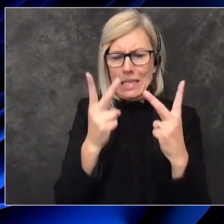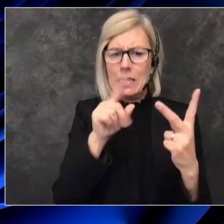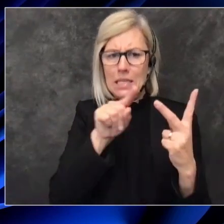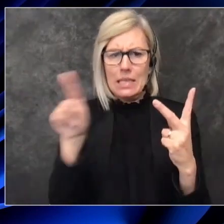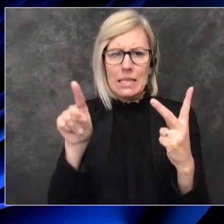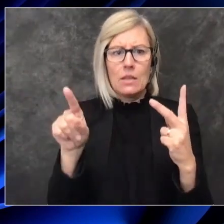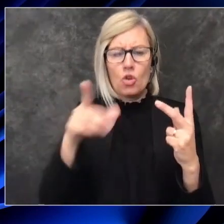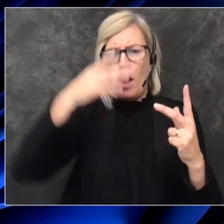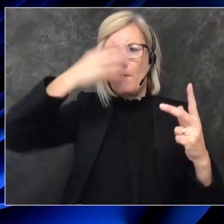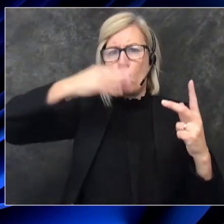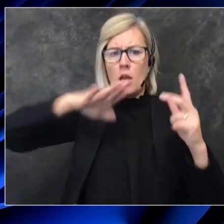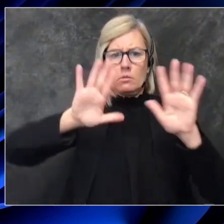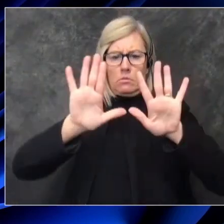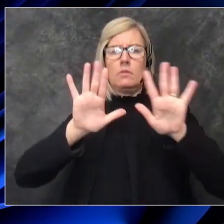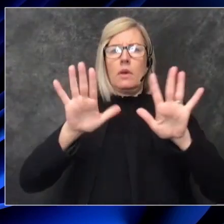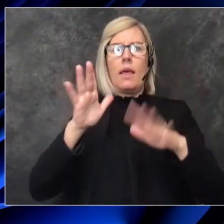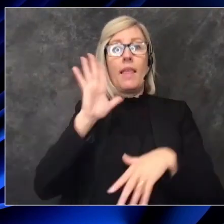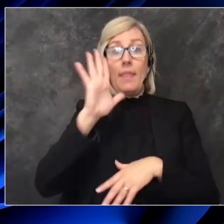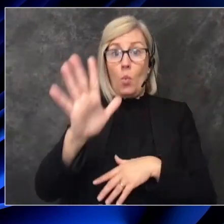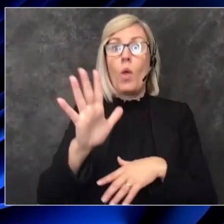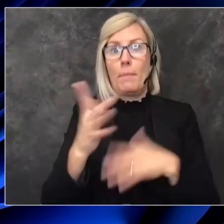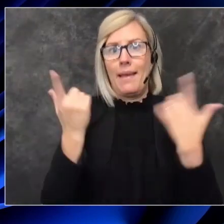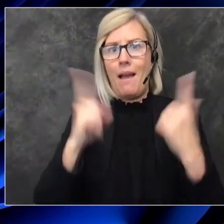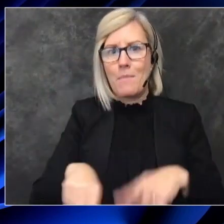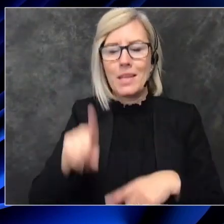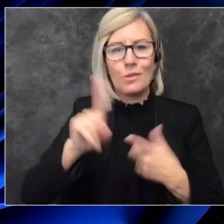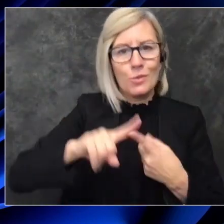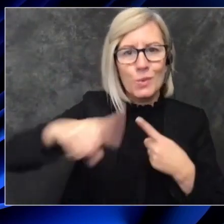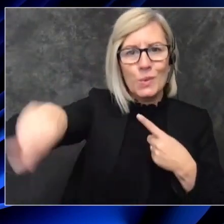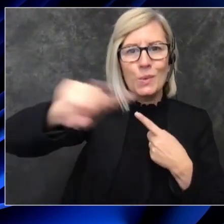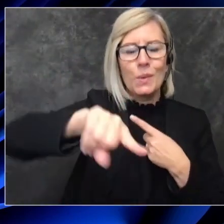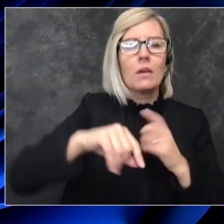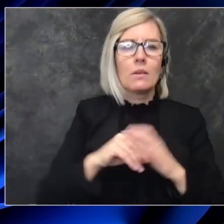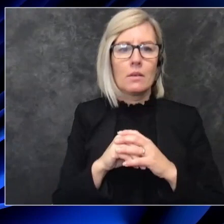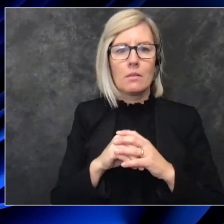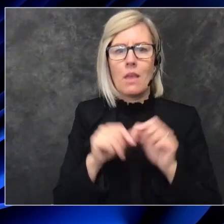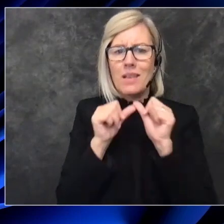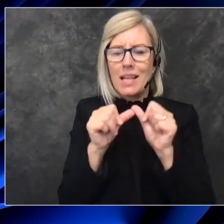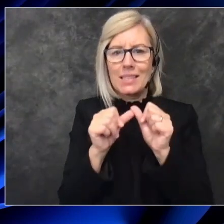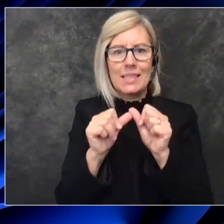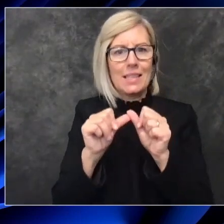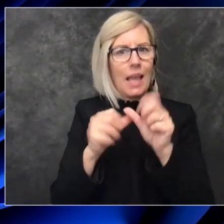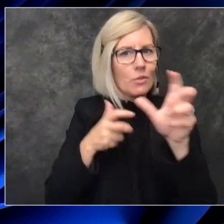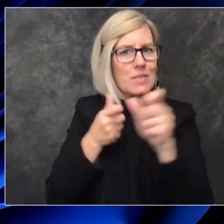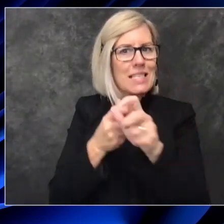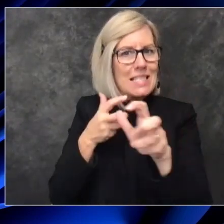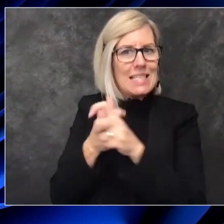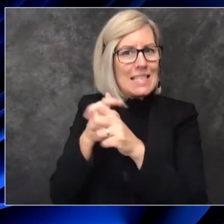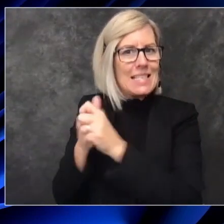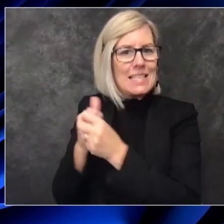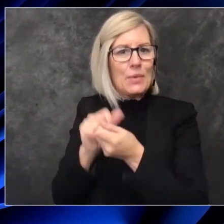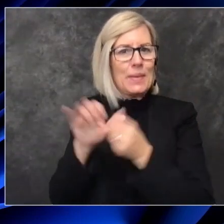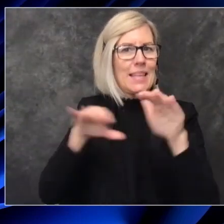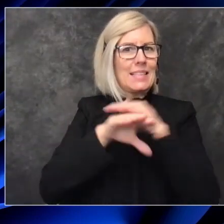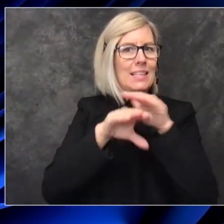that they're coming to you. You know you've got to constantly work hard to keep up with the pace that the accessibility features are arriving right now.